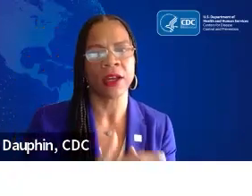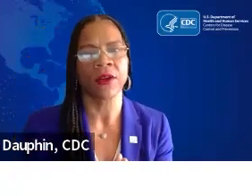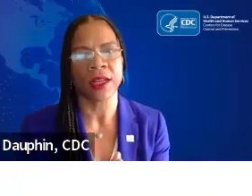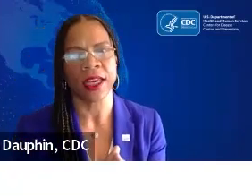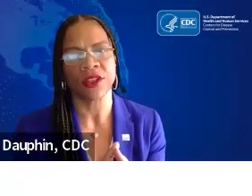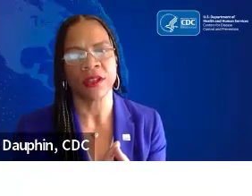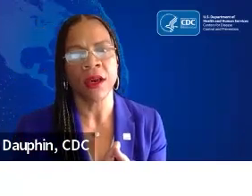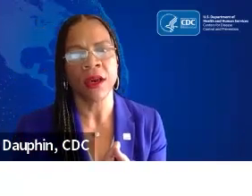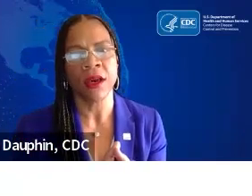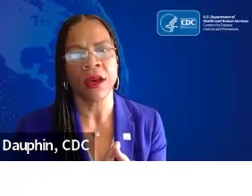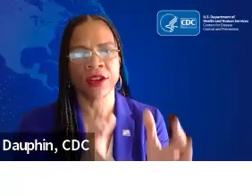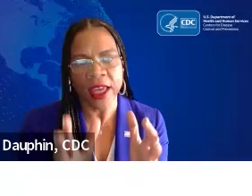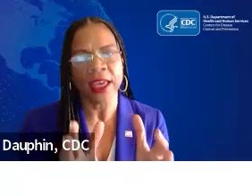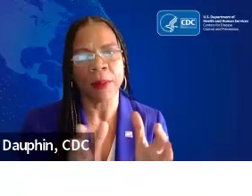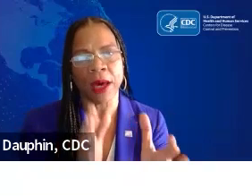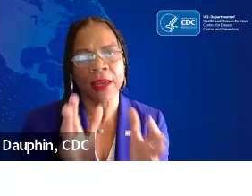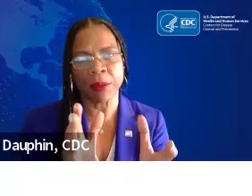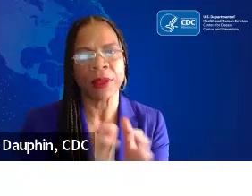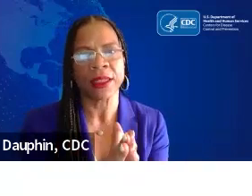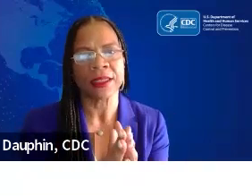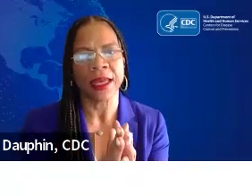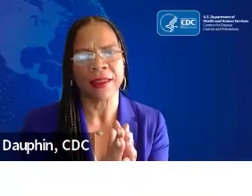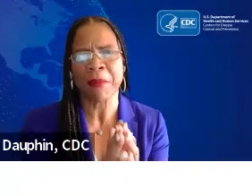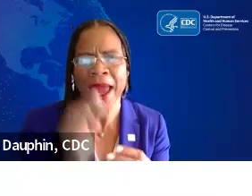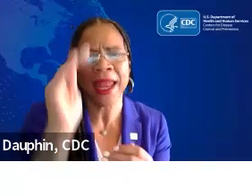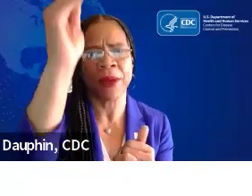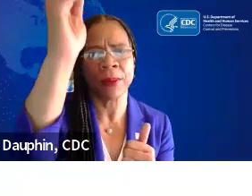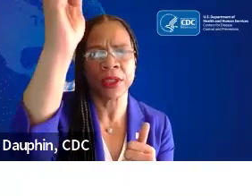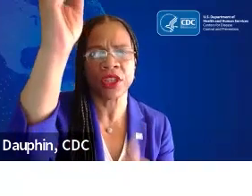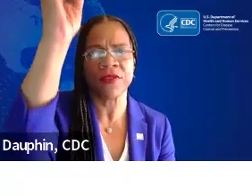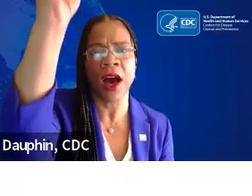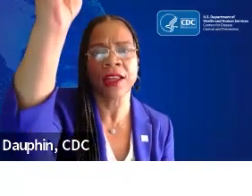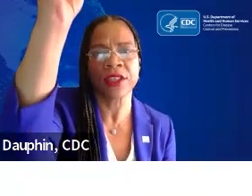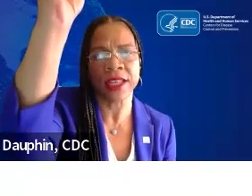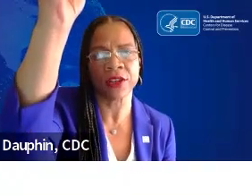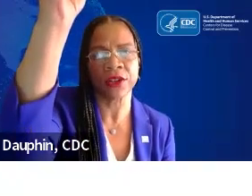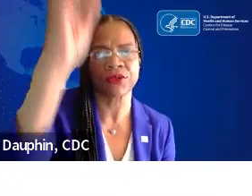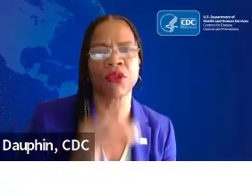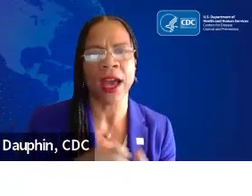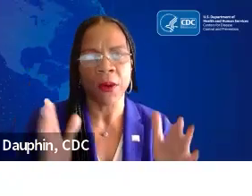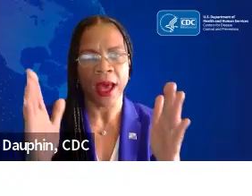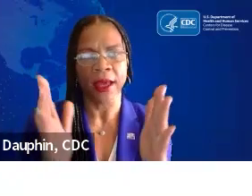at accreditation while they're thinking about capabilities, that they may not be able to achieve all of the standards right away.